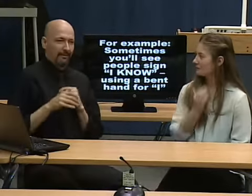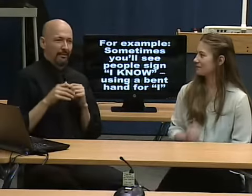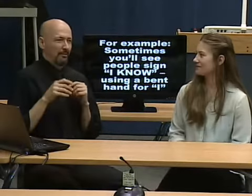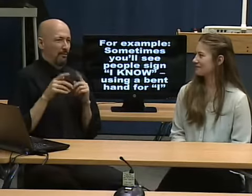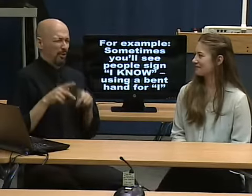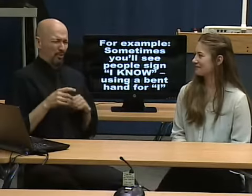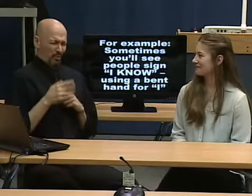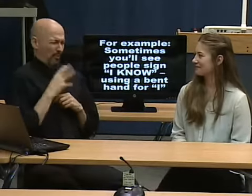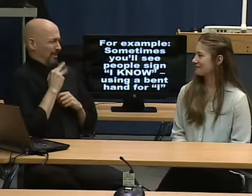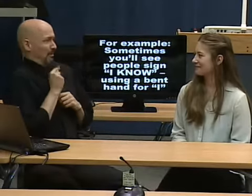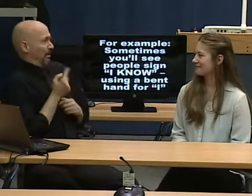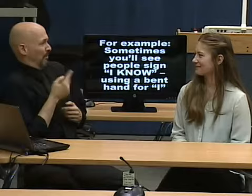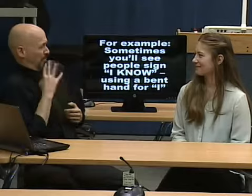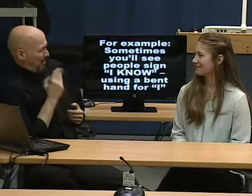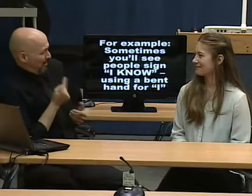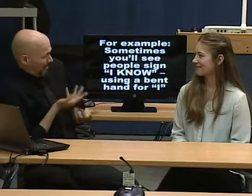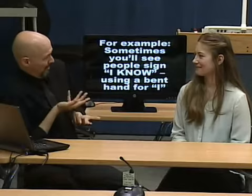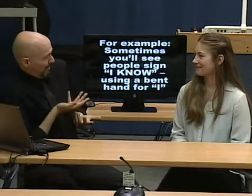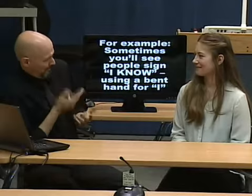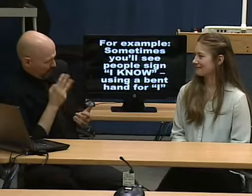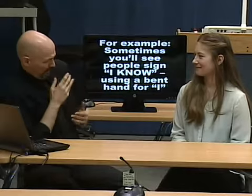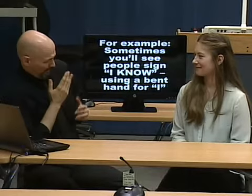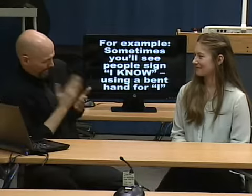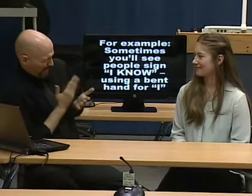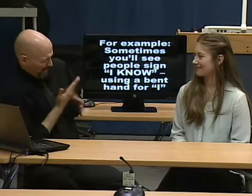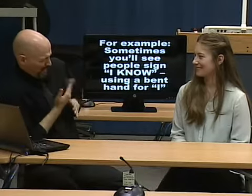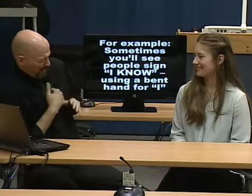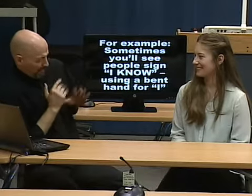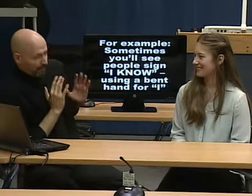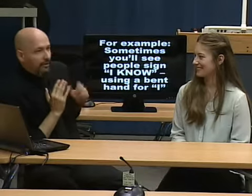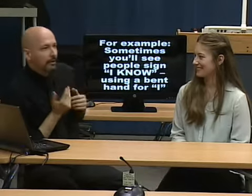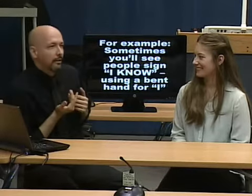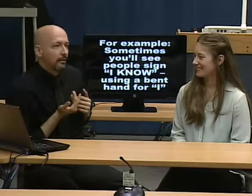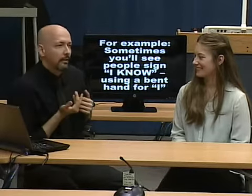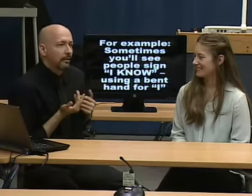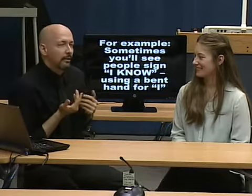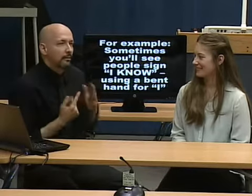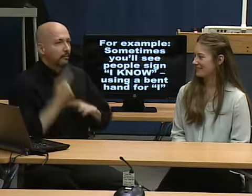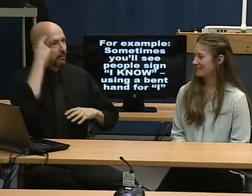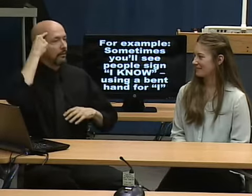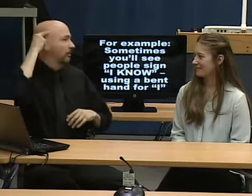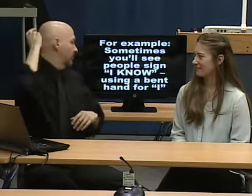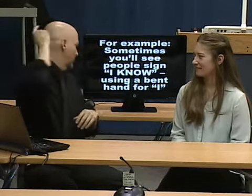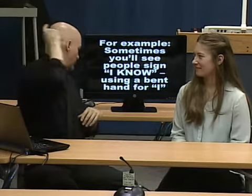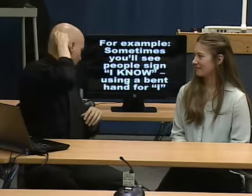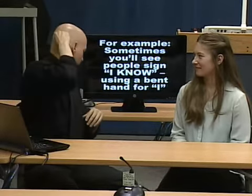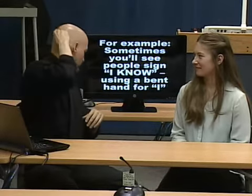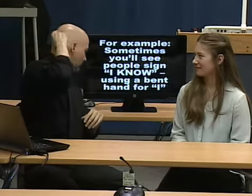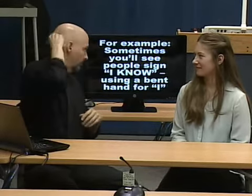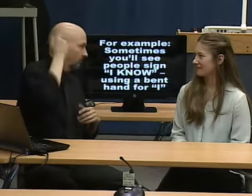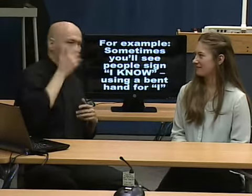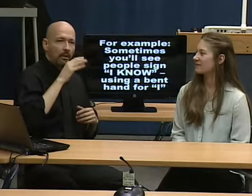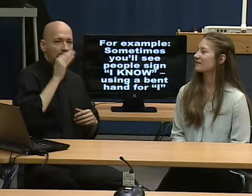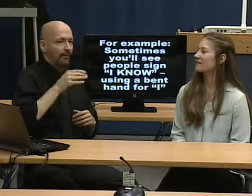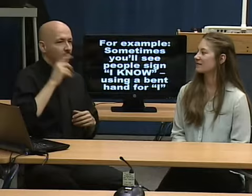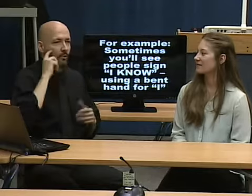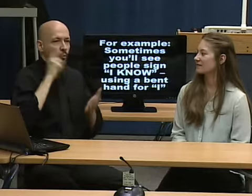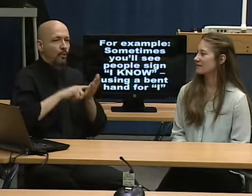If you tell a person, “You signed it wrong.” They might respond, “What are you talking about? You weirdo. Stop Bothering me.” [When a person signs “I KNOW” using the bent hand shape for “I”] the signer does it unconsciously and never notices that they are doing a bent hand version of “I.”